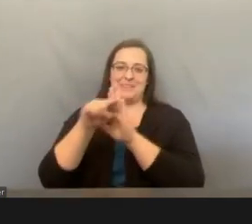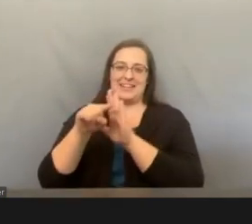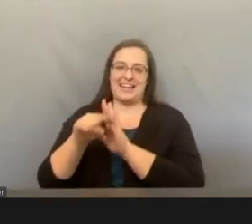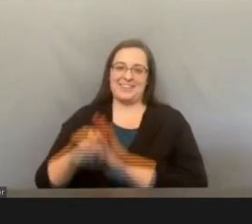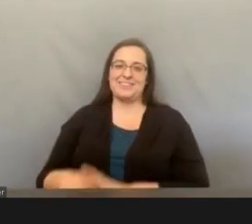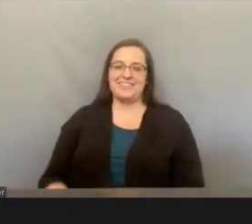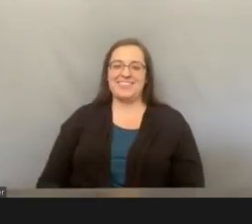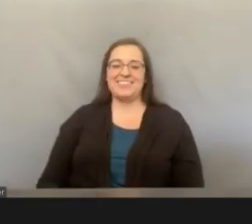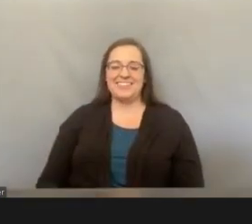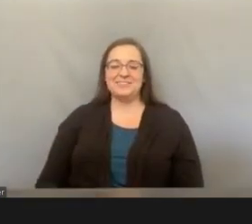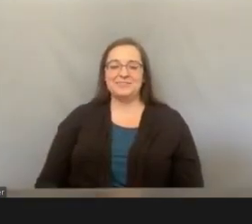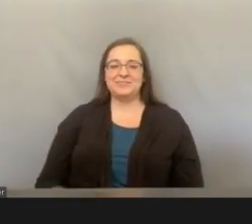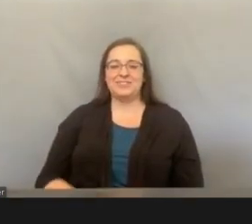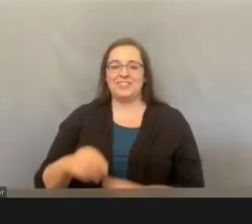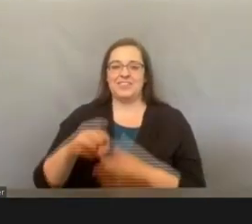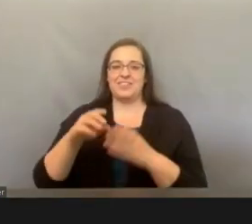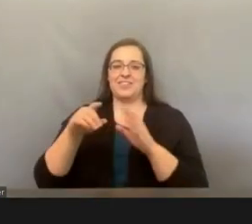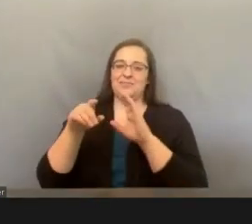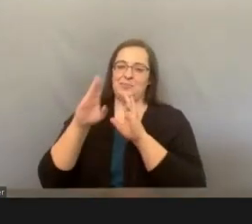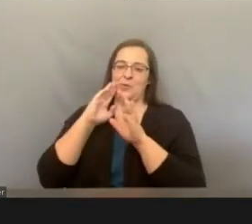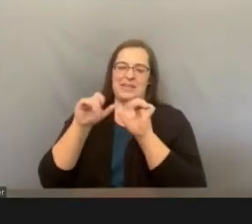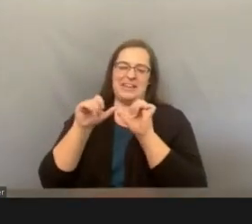NUMBERS OF POSITIVES EACH DAY WE